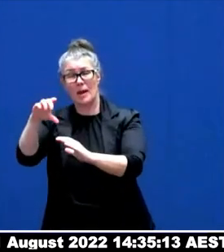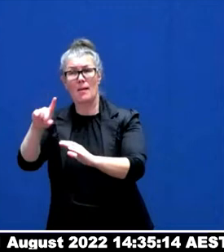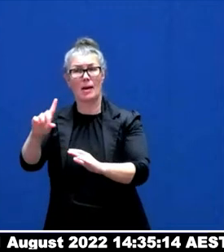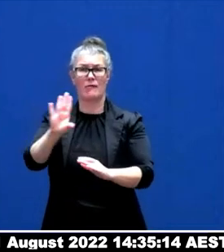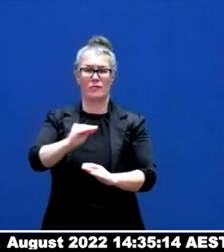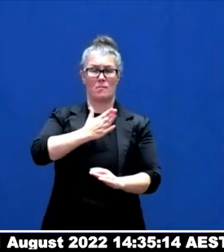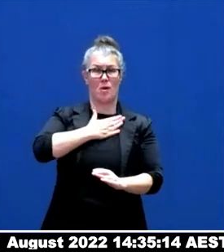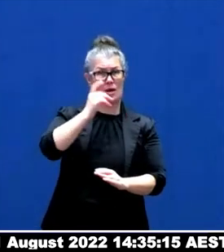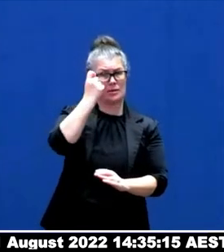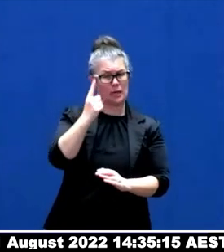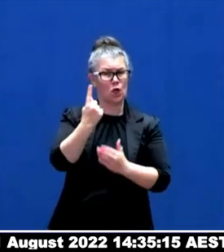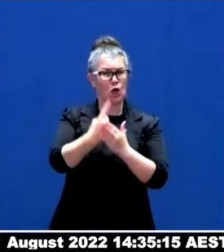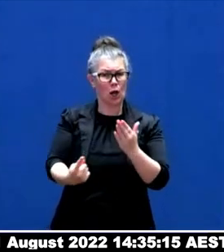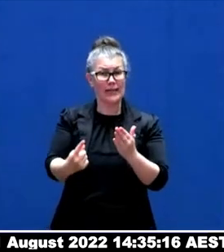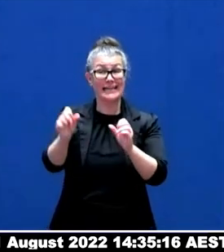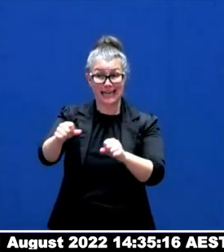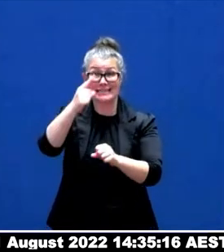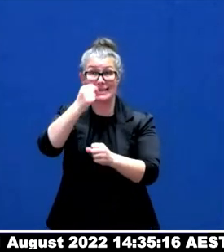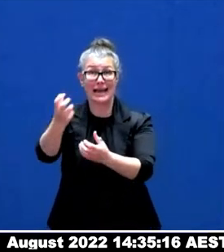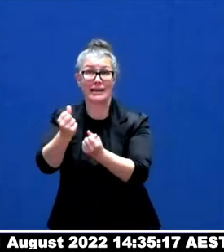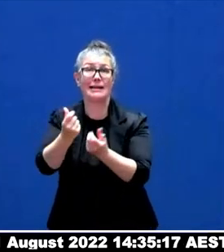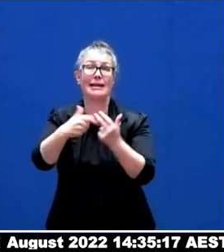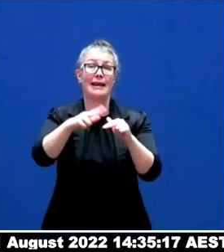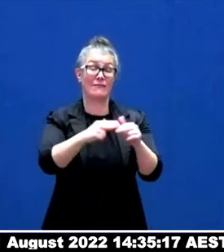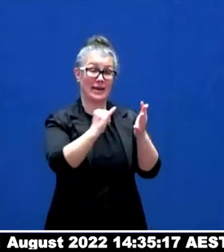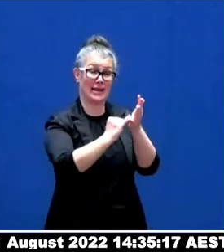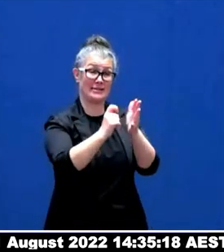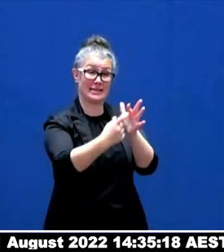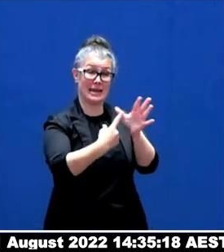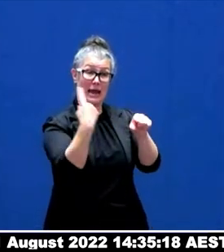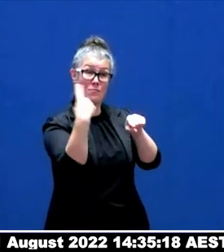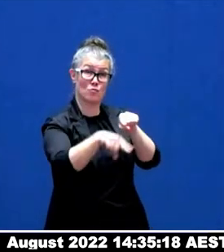if you're approved for SDA but you're waiting for it to become available or you're